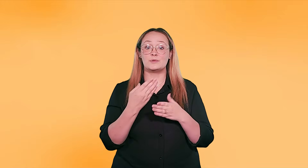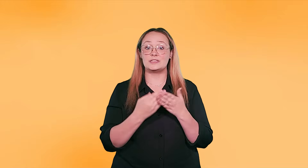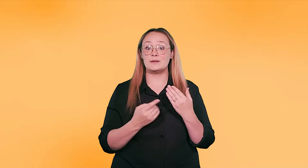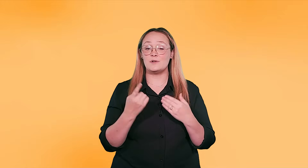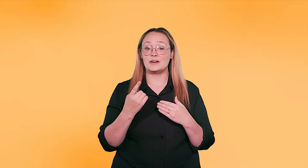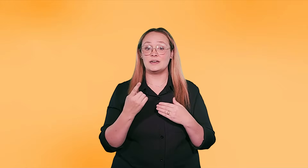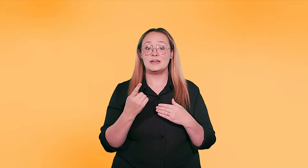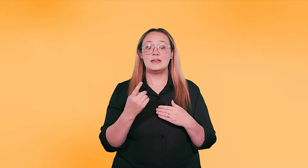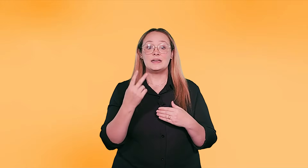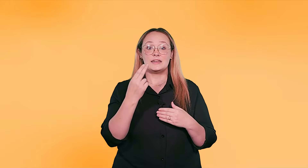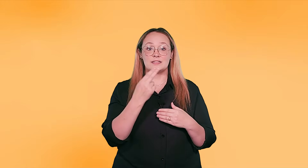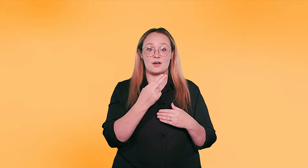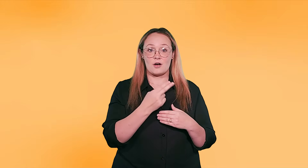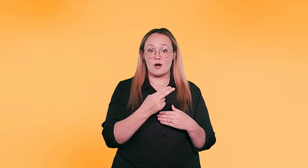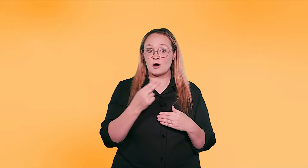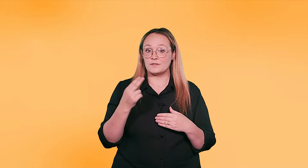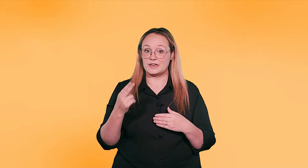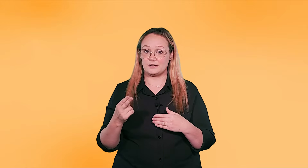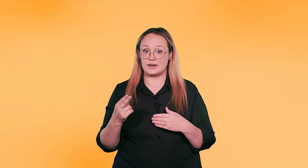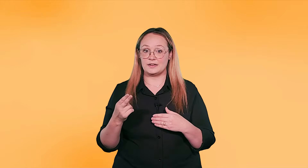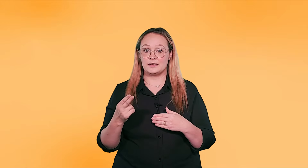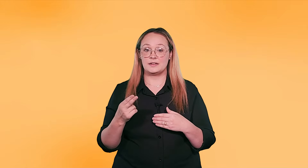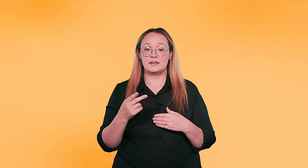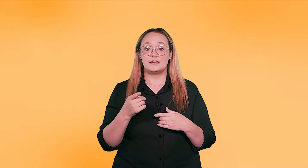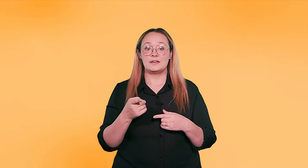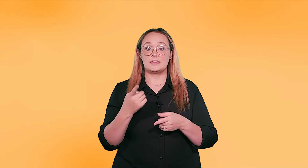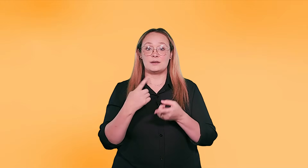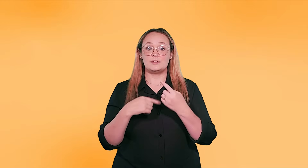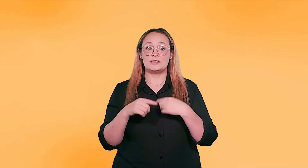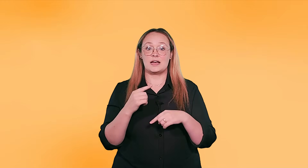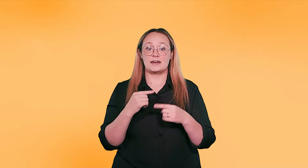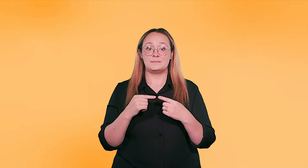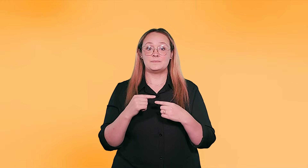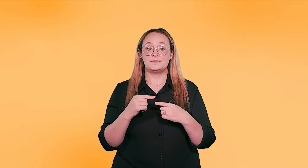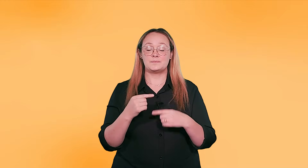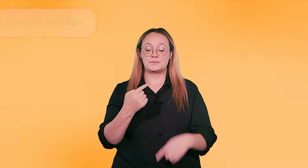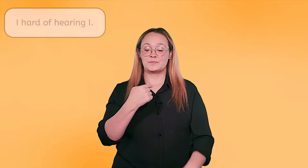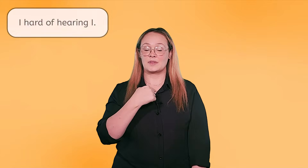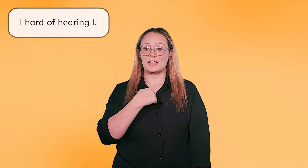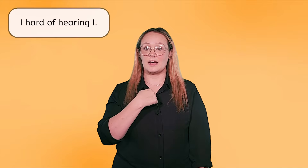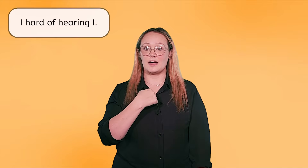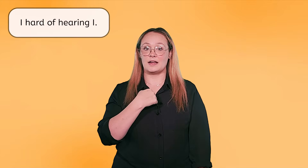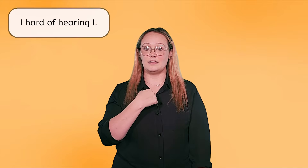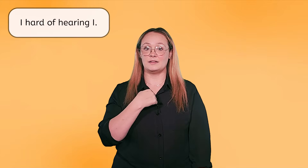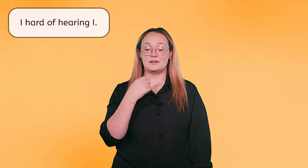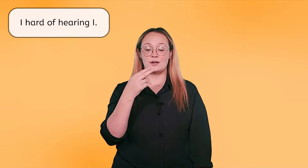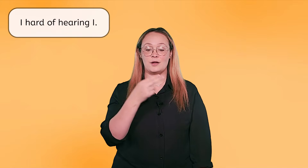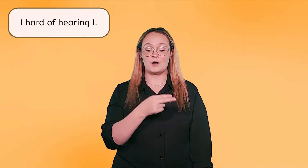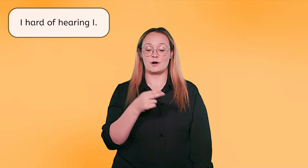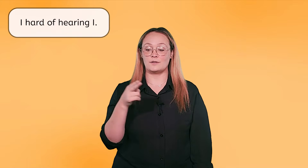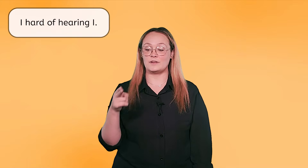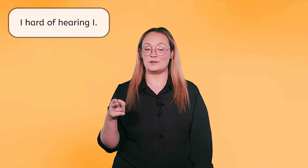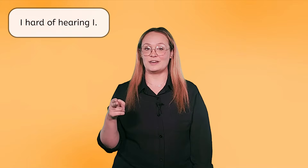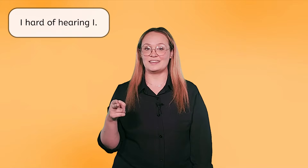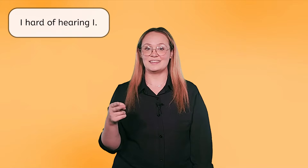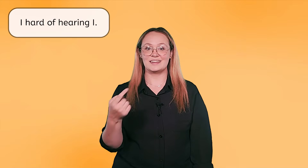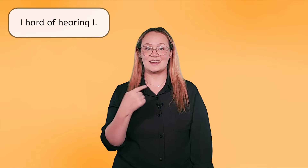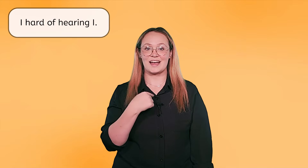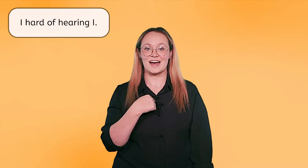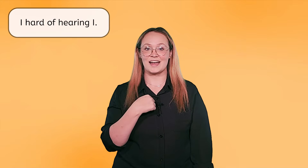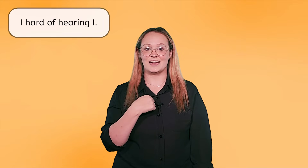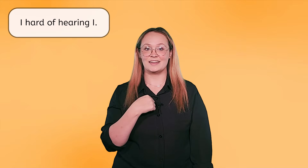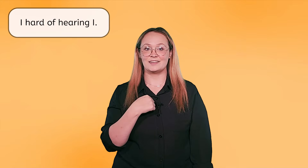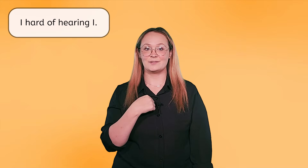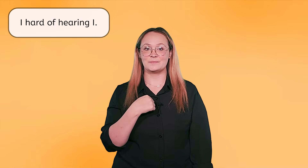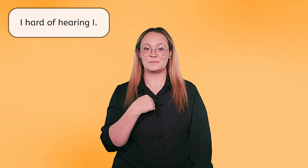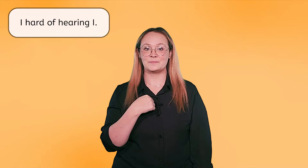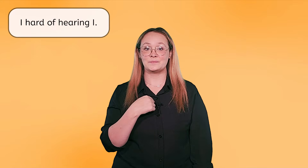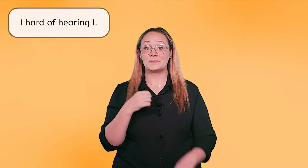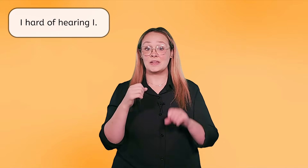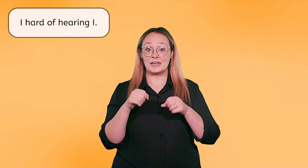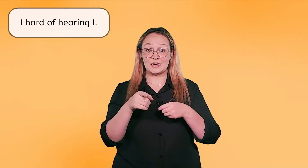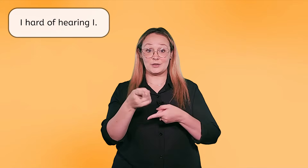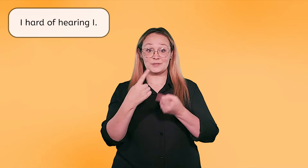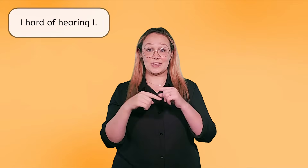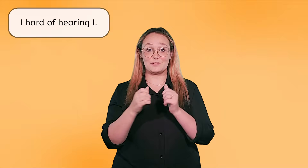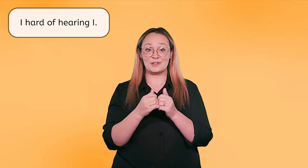When someone is hard of hearing, they would sign: I hard of hearing I. Can you sign it with